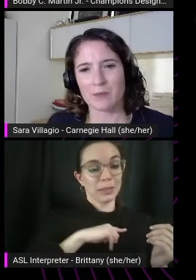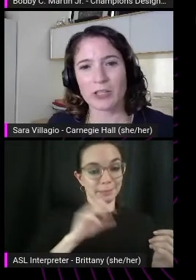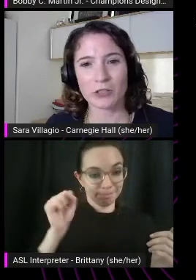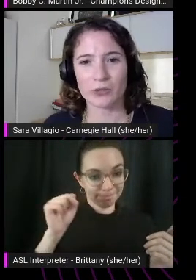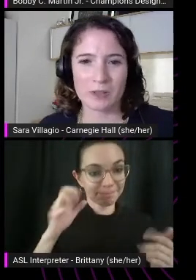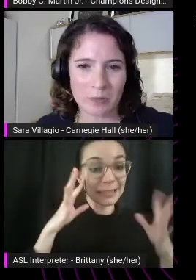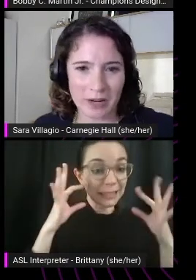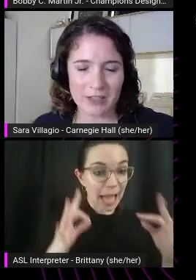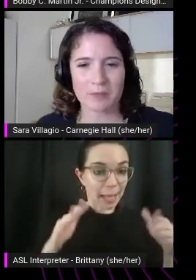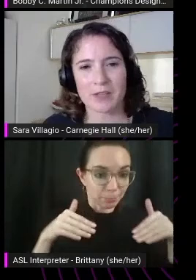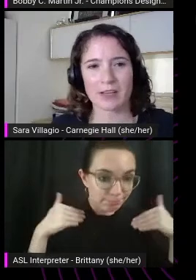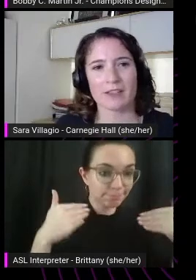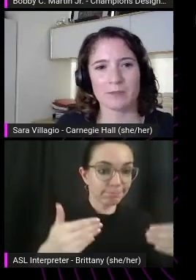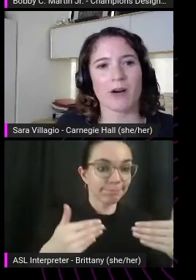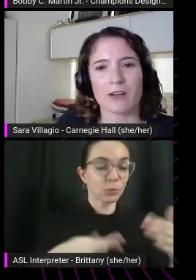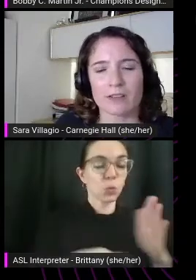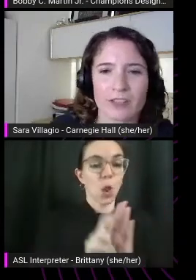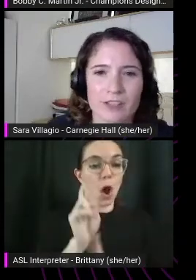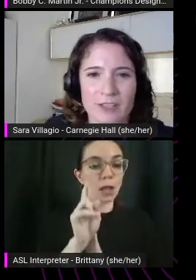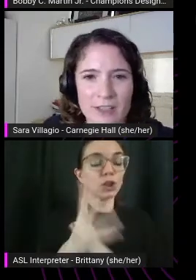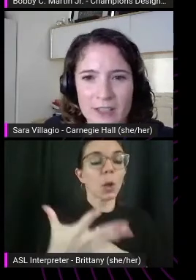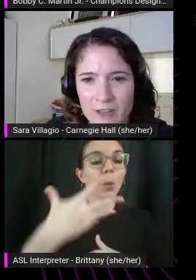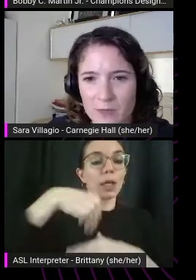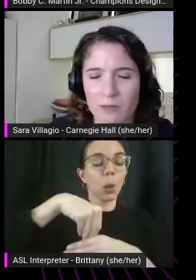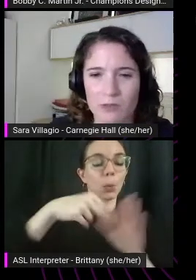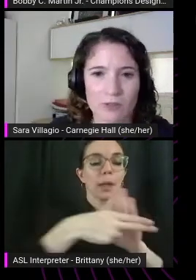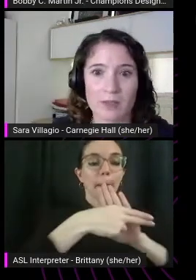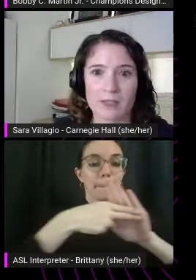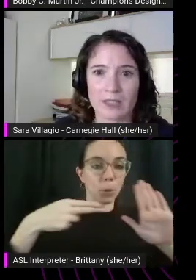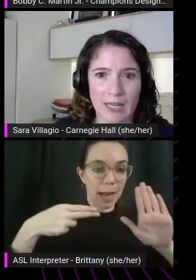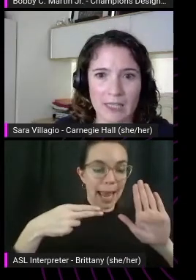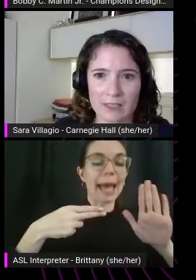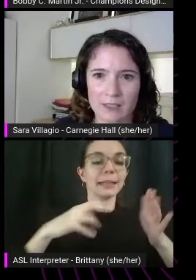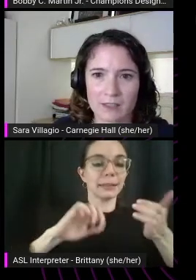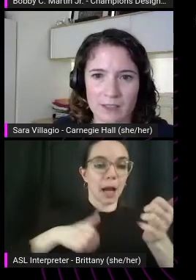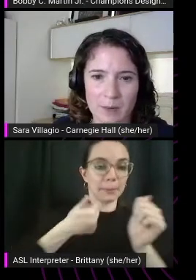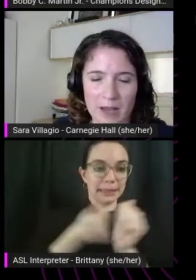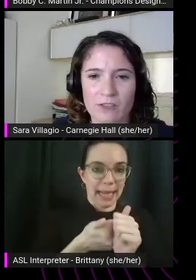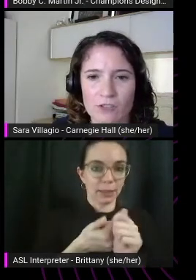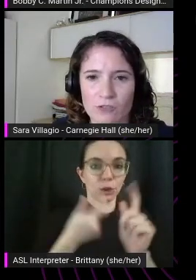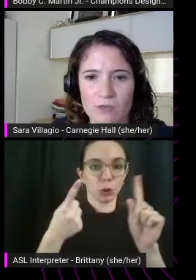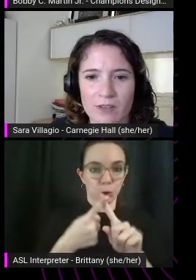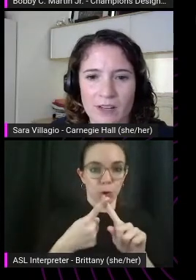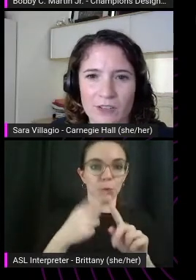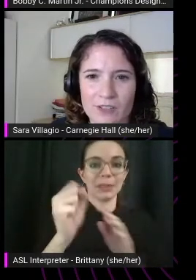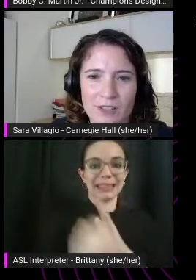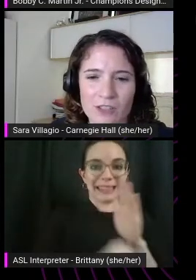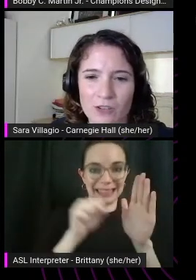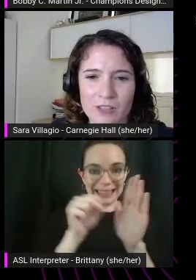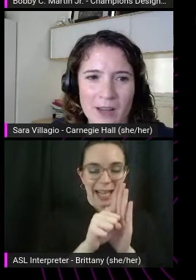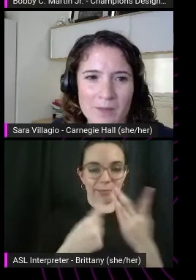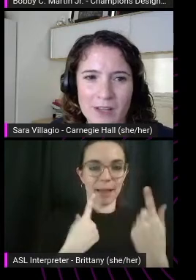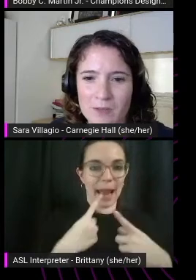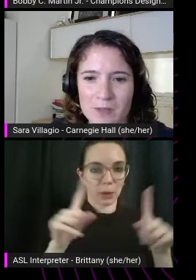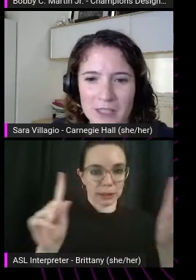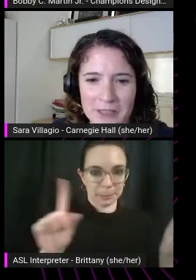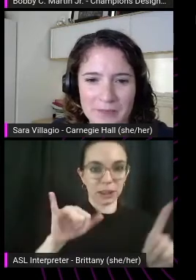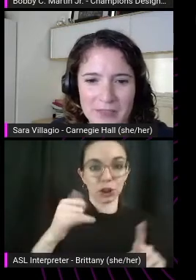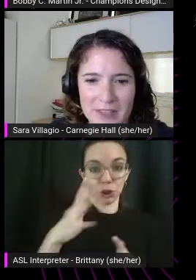We included the brand update as part of our season announcement, which had been delayed until this past June. And you can see the New York Times announcement here.